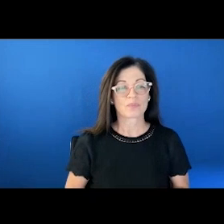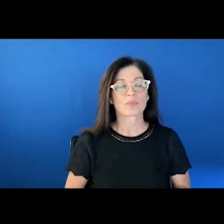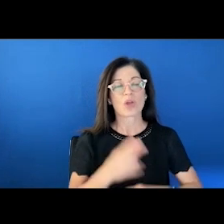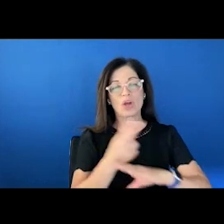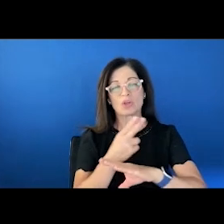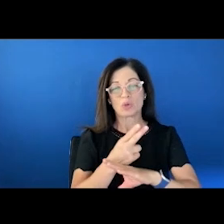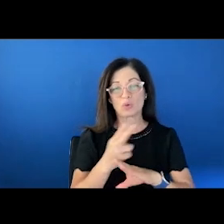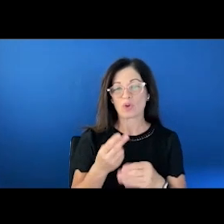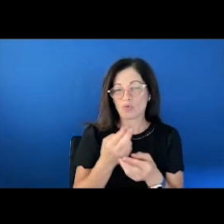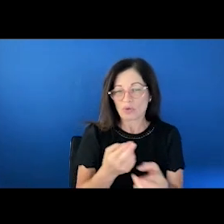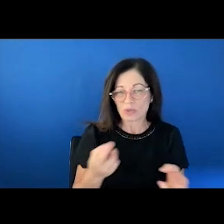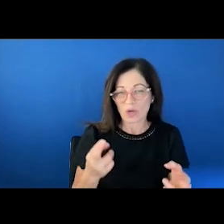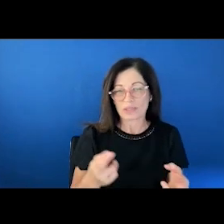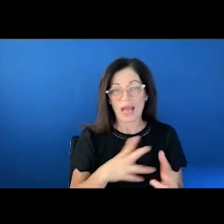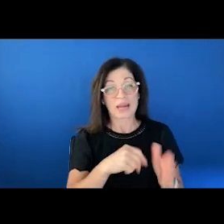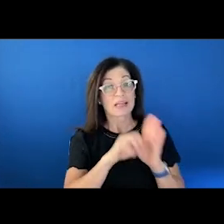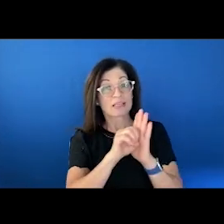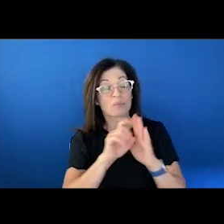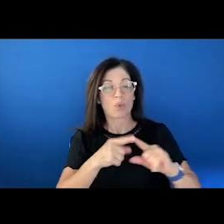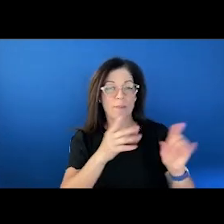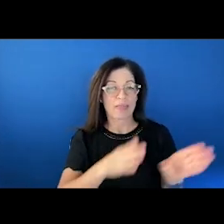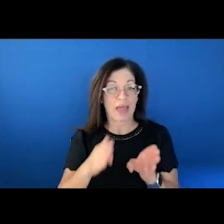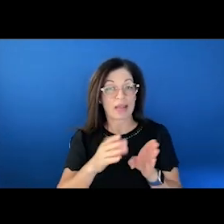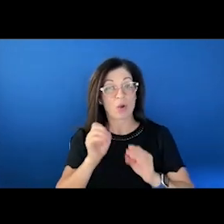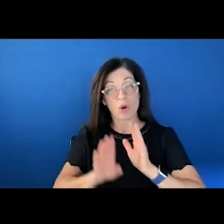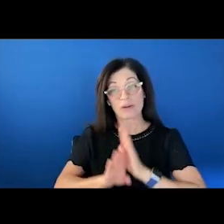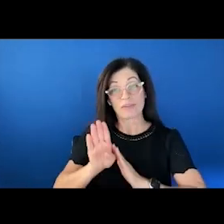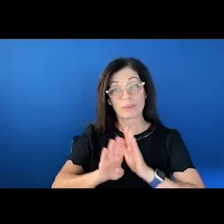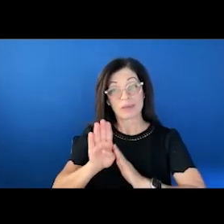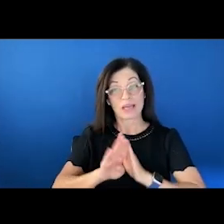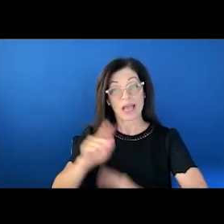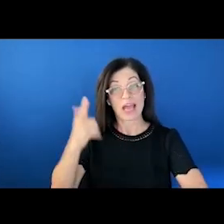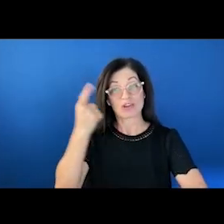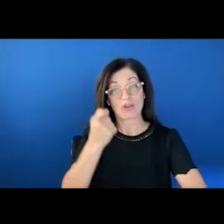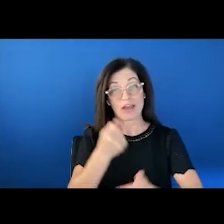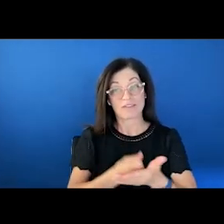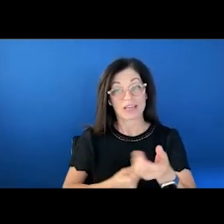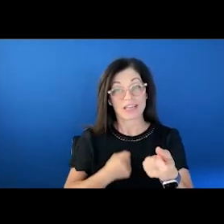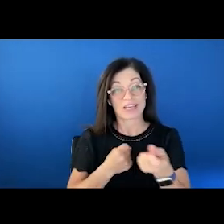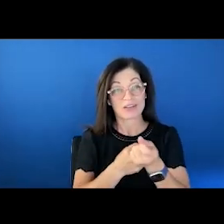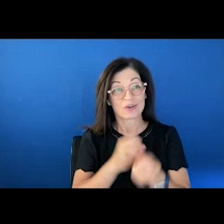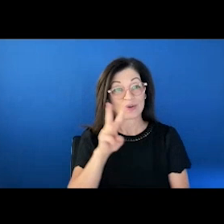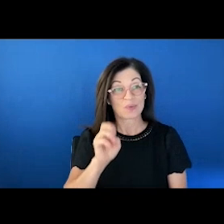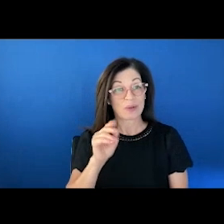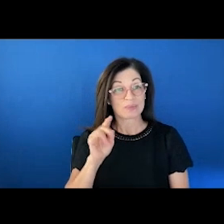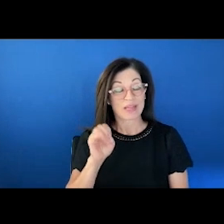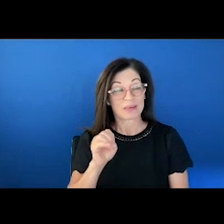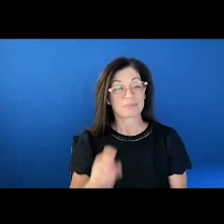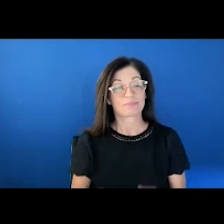Apply provided resources and examples when planning or developing a grant-funded website.